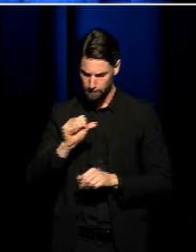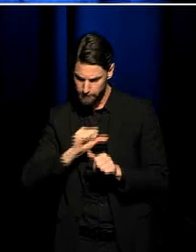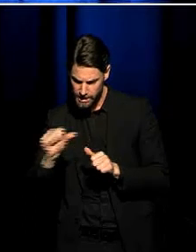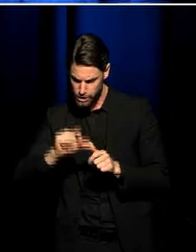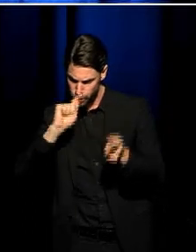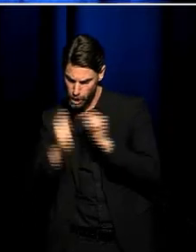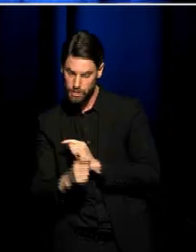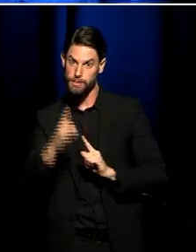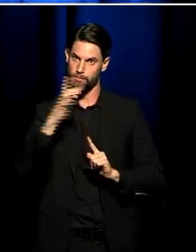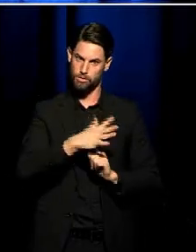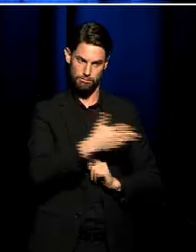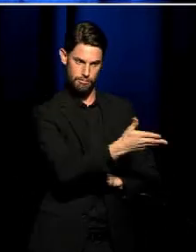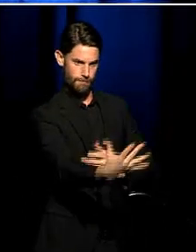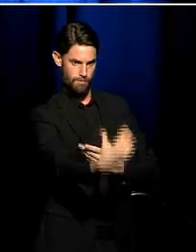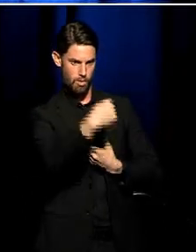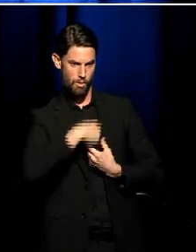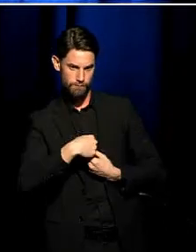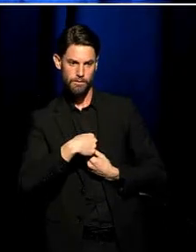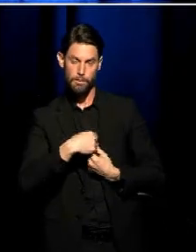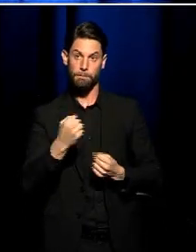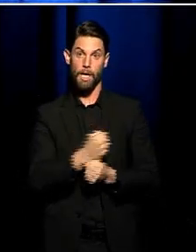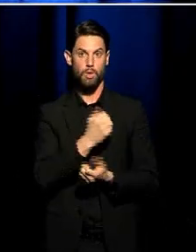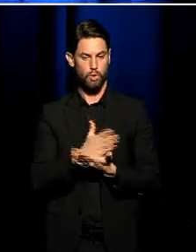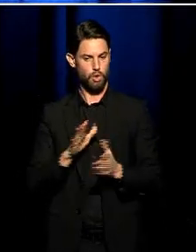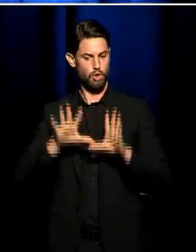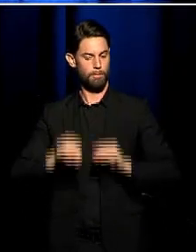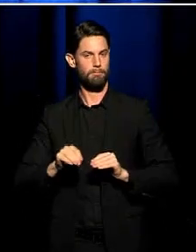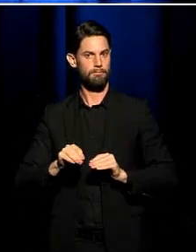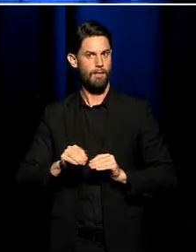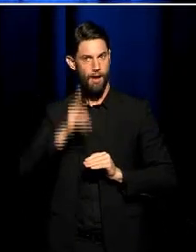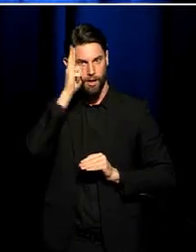exploitation of, people with disability. AND all Australian Governments have